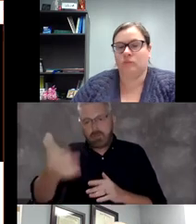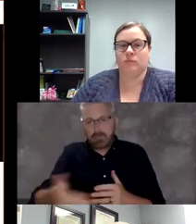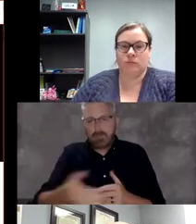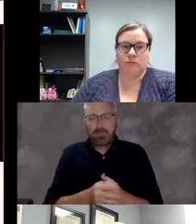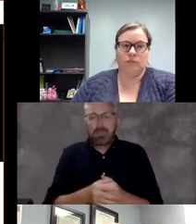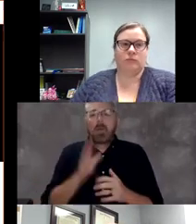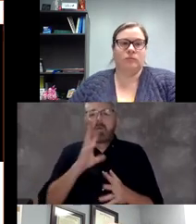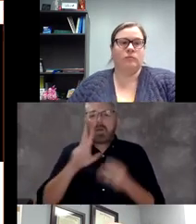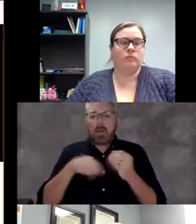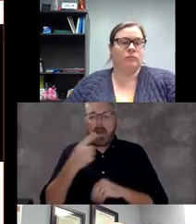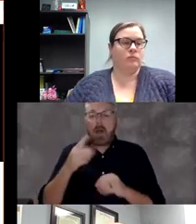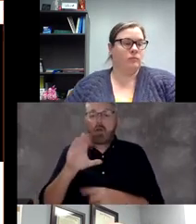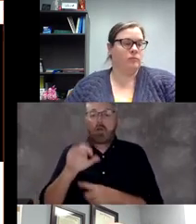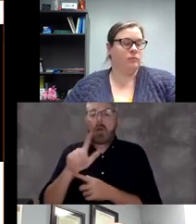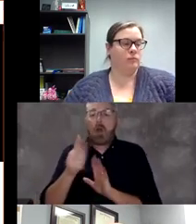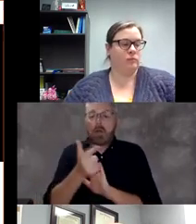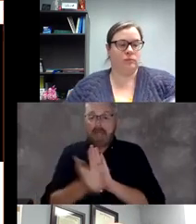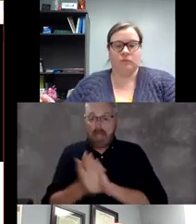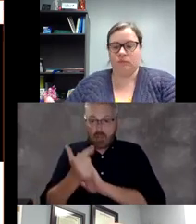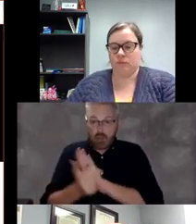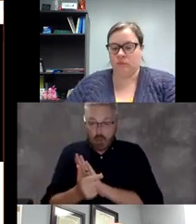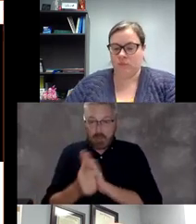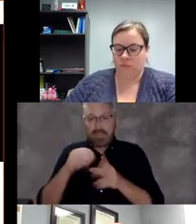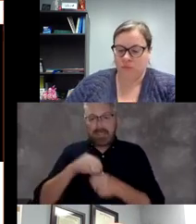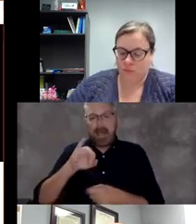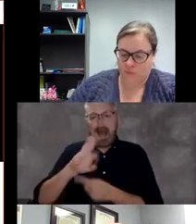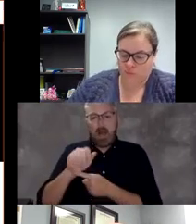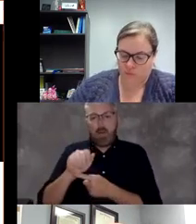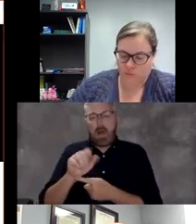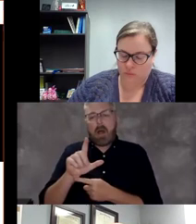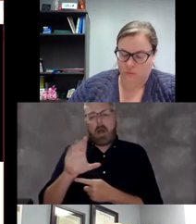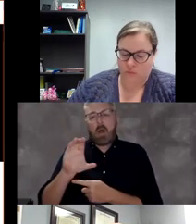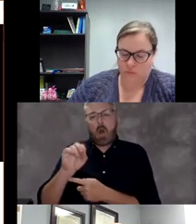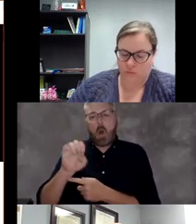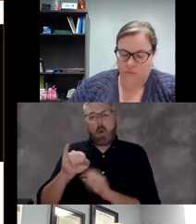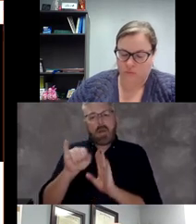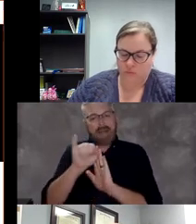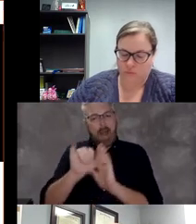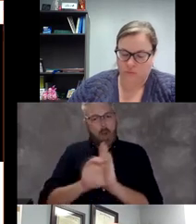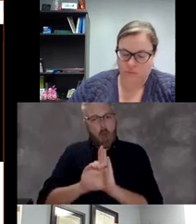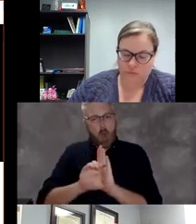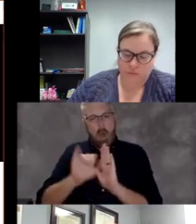STATUTES TODAY IN THE IOWA CODE. IT'S VERY IMPORTANT WHEN